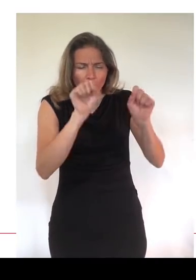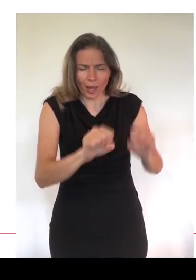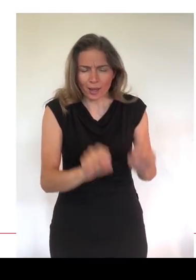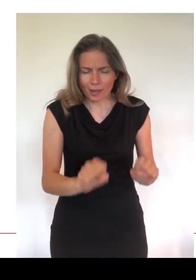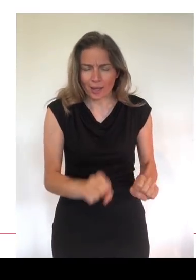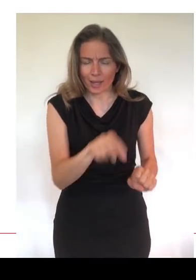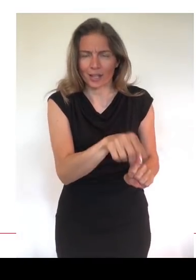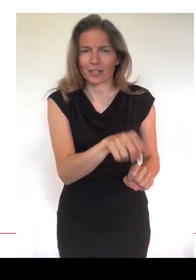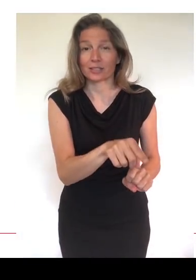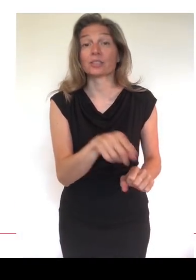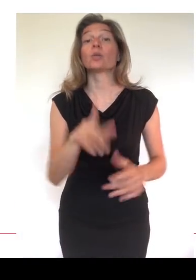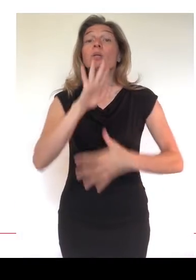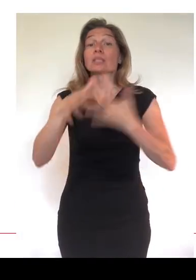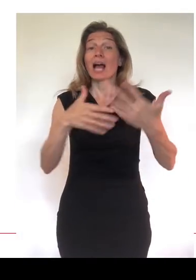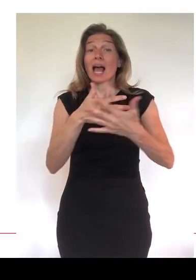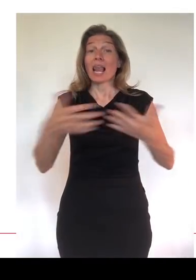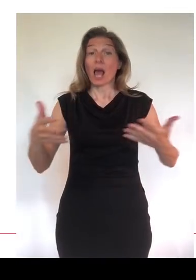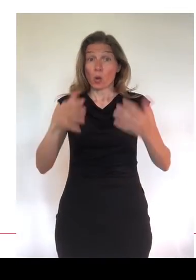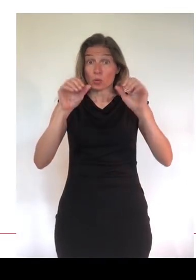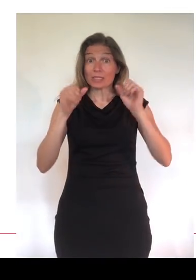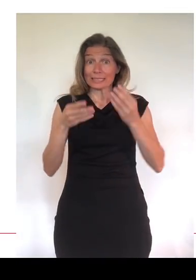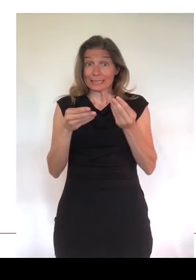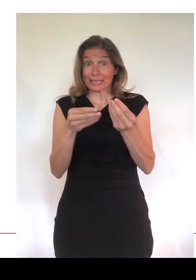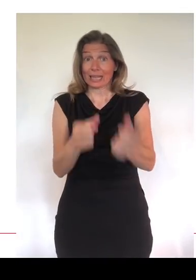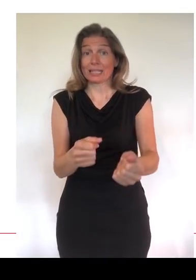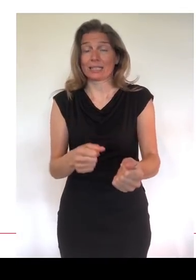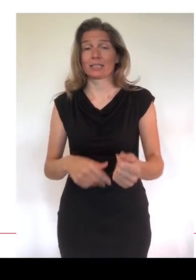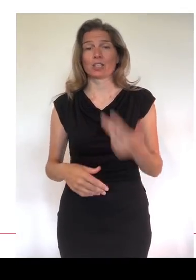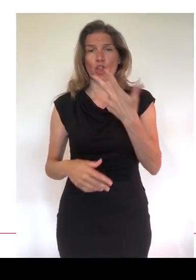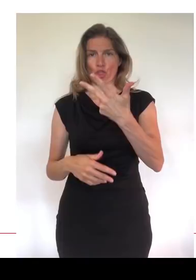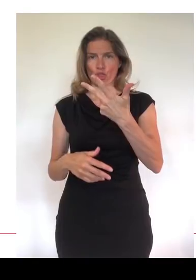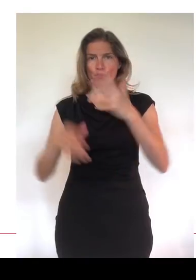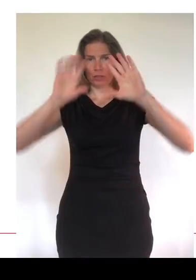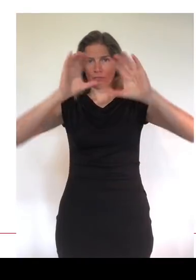these sign language skills have been divided up into three categories and the